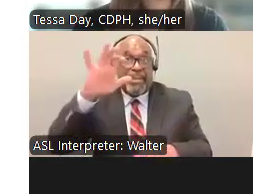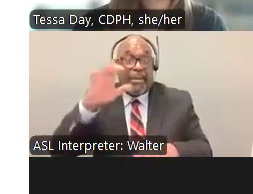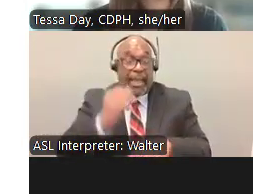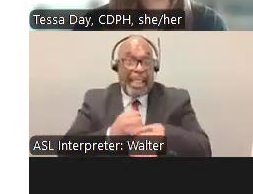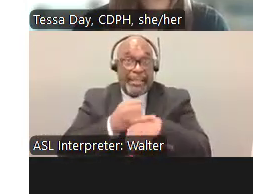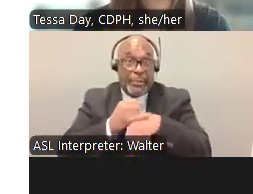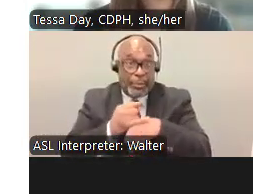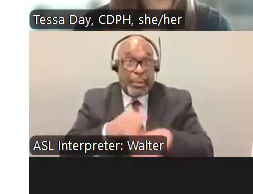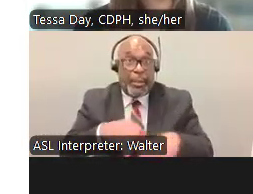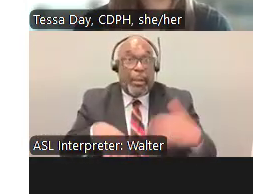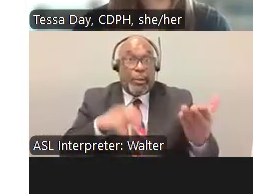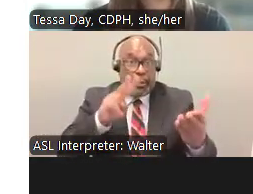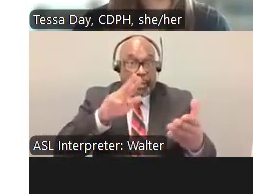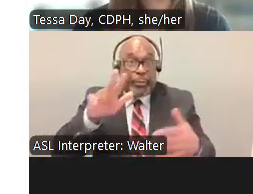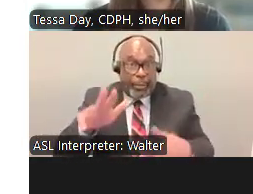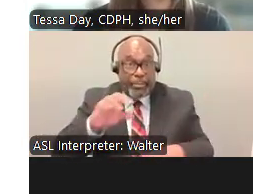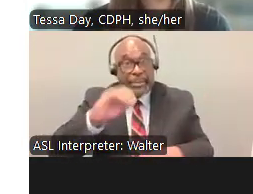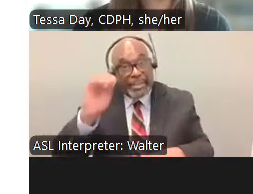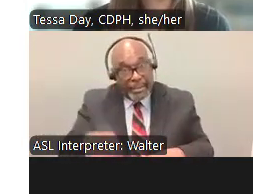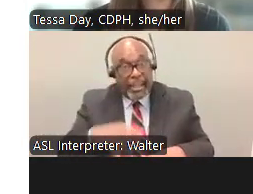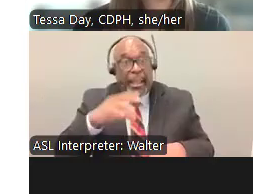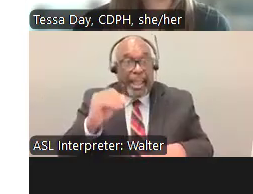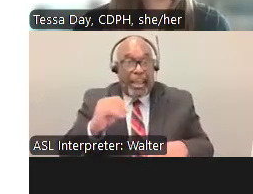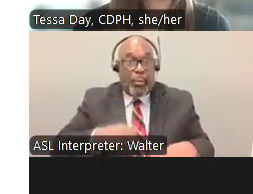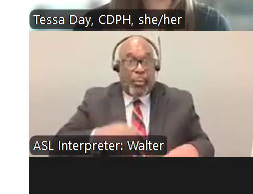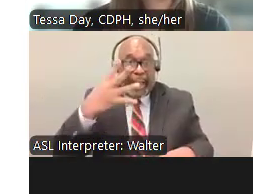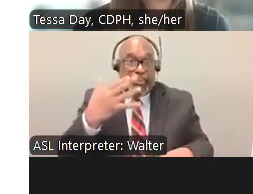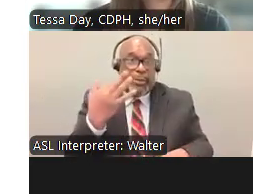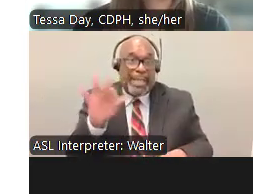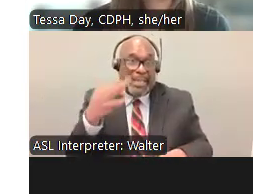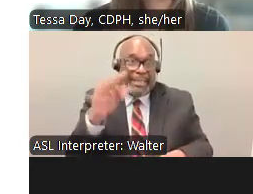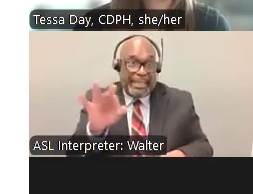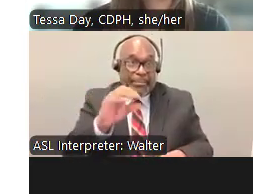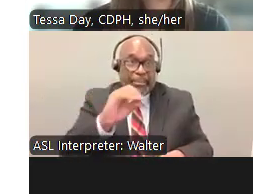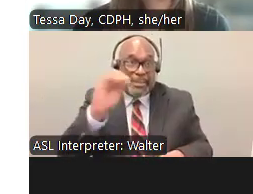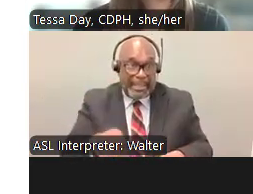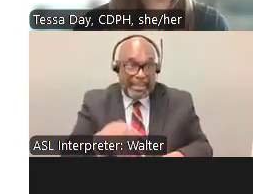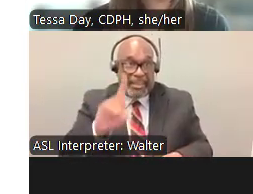13:26:43 disability, followed by white 13:26:48 with 19% of disability.